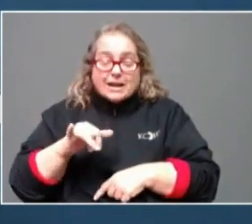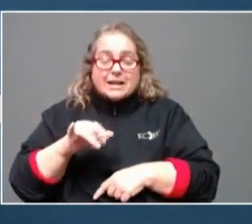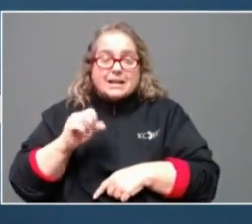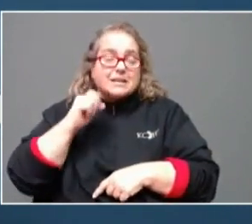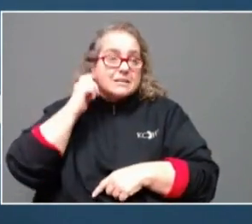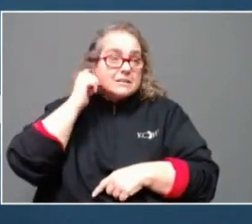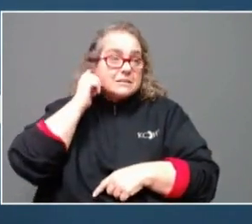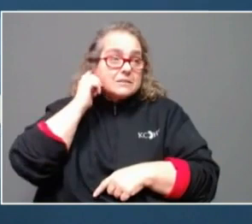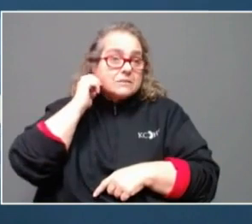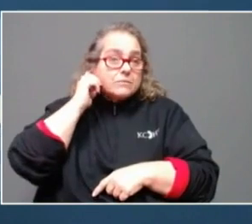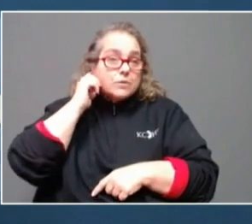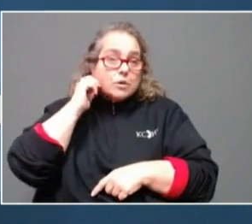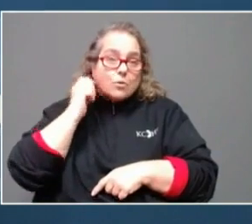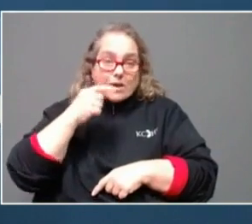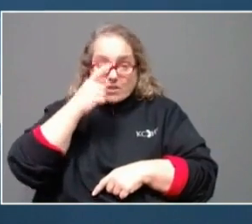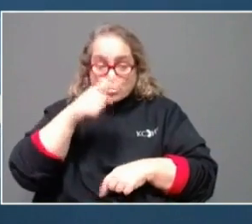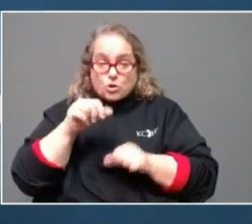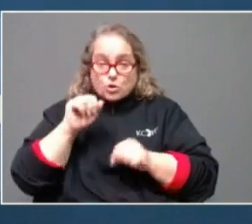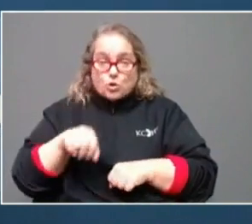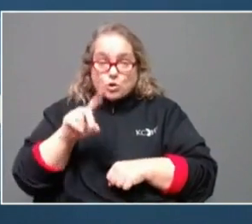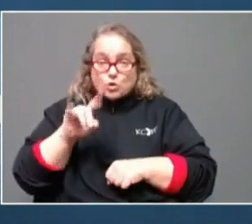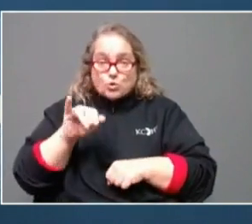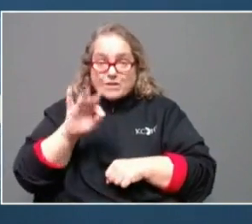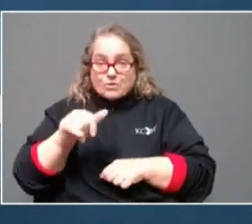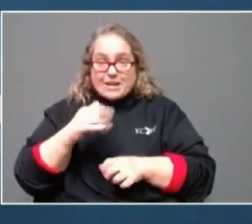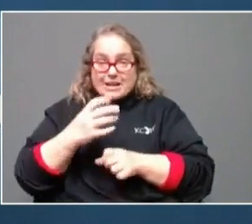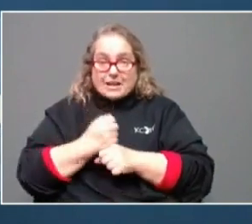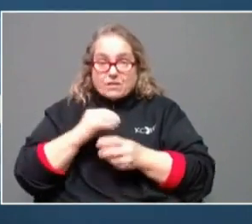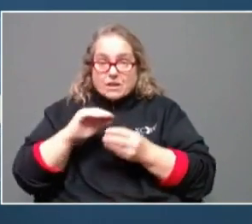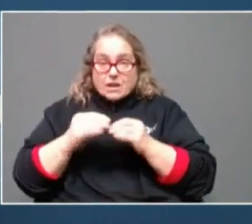think you could do it if you could get the numbers are we have such a large